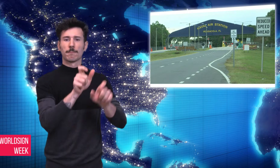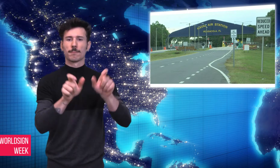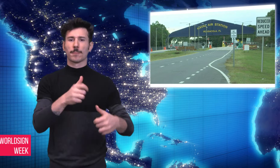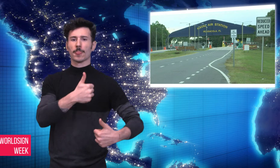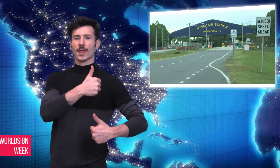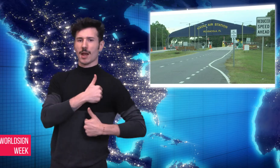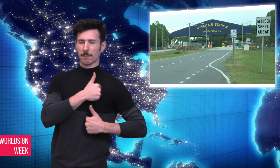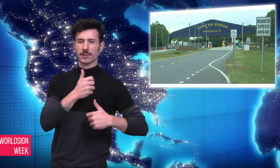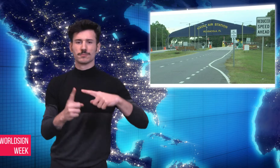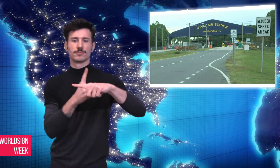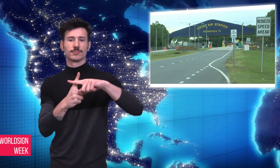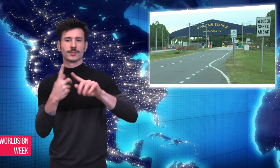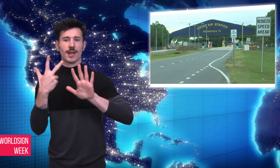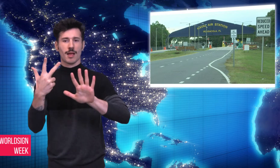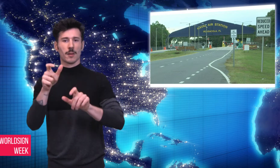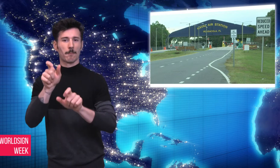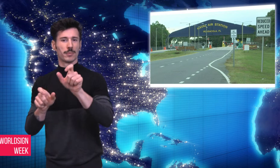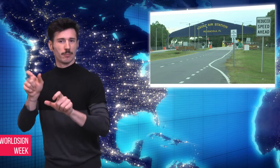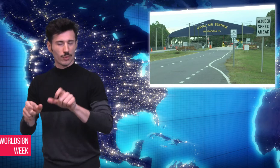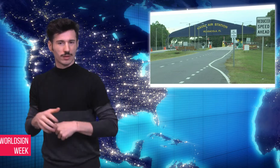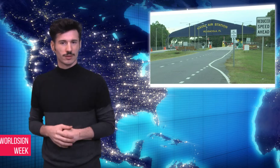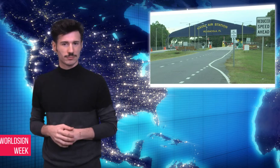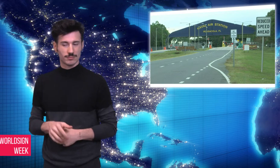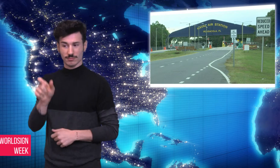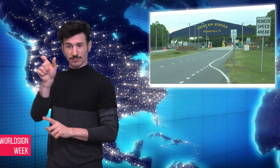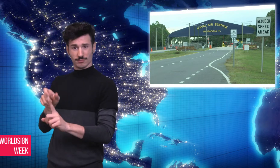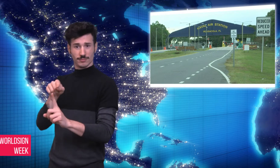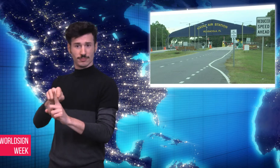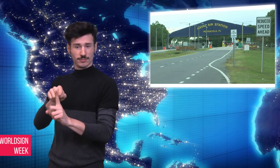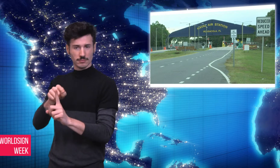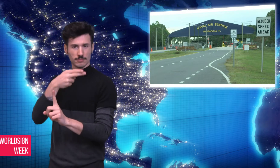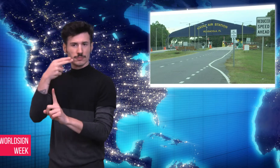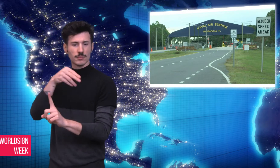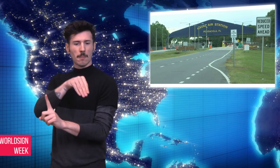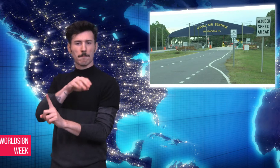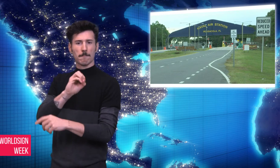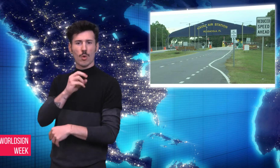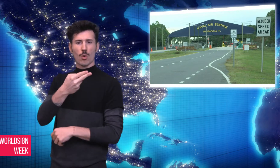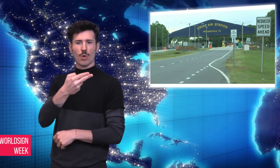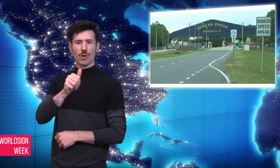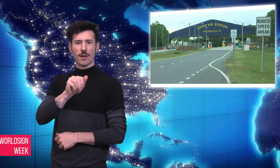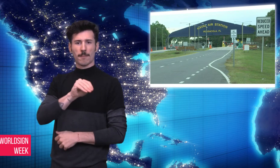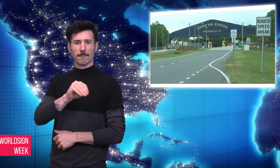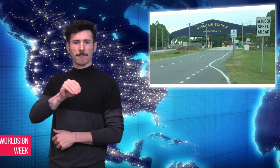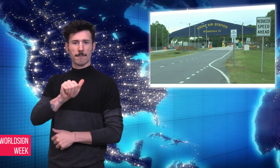Station in Pensacola in the US state of Florida last